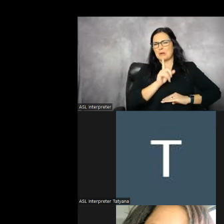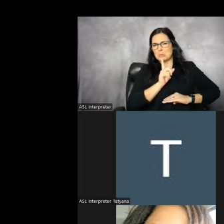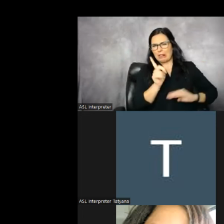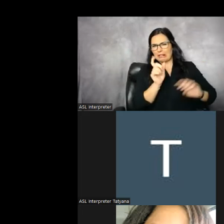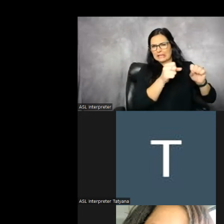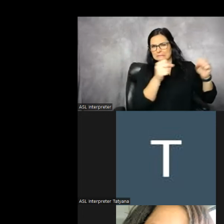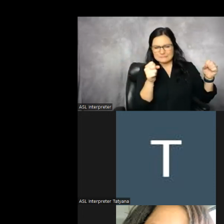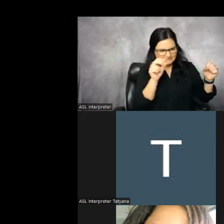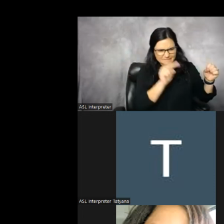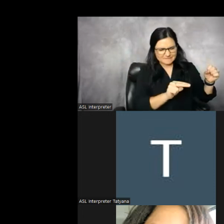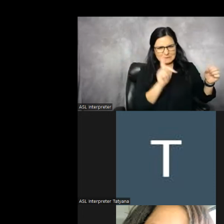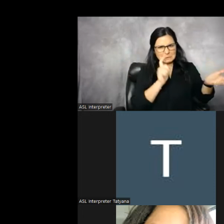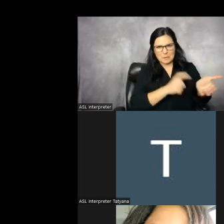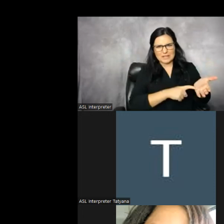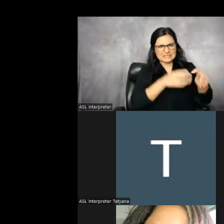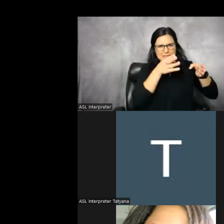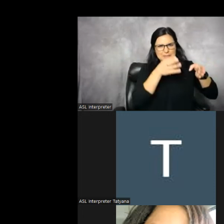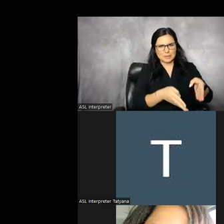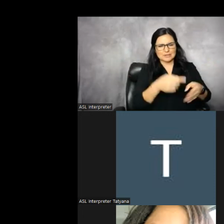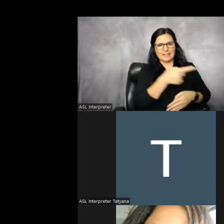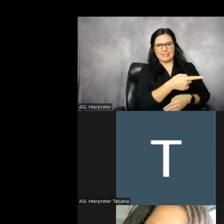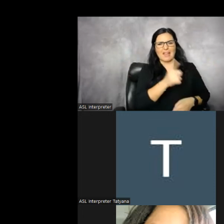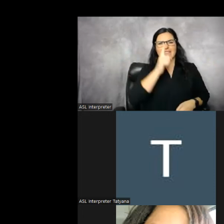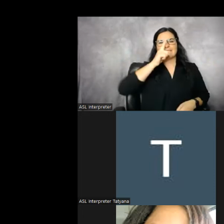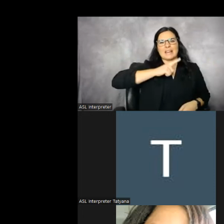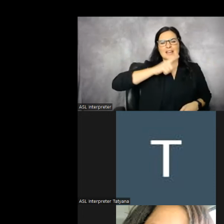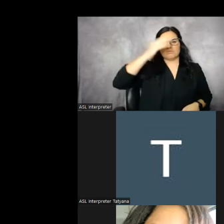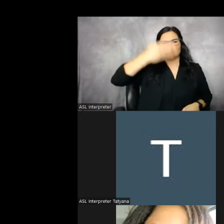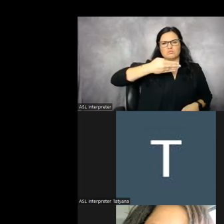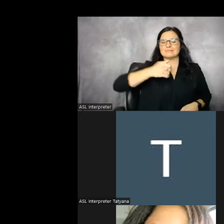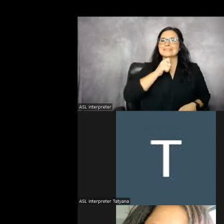what you find is it's really a person wearing a unicorn suit. Not really a real unicorn